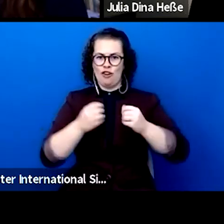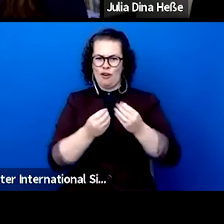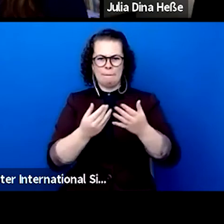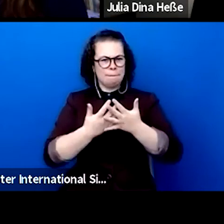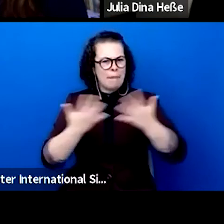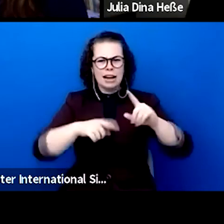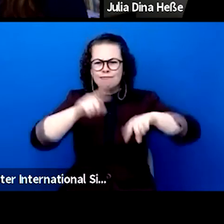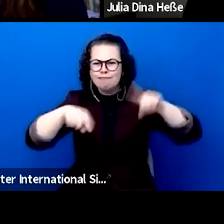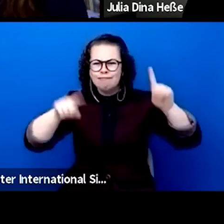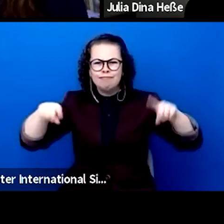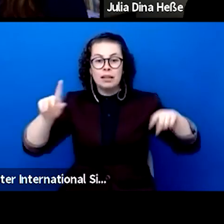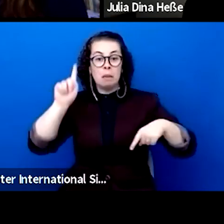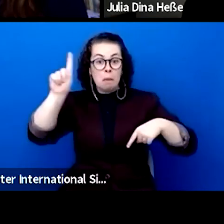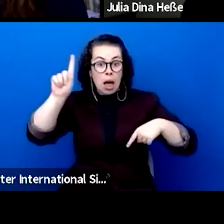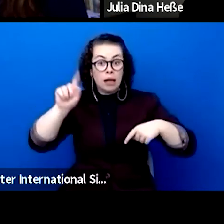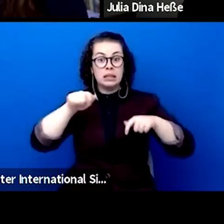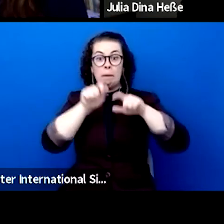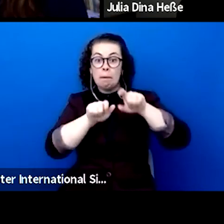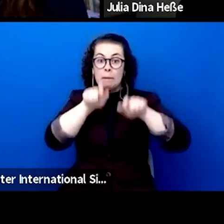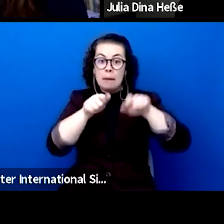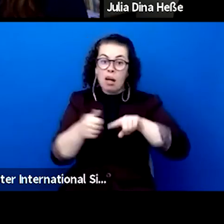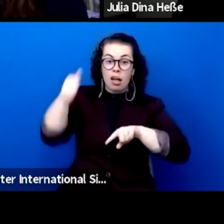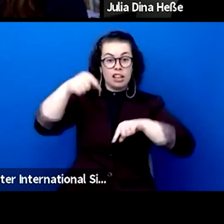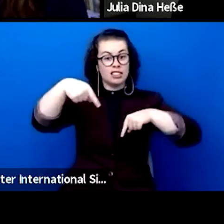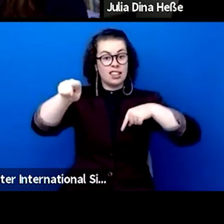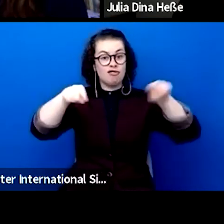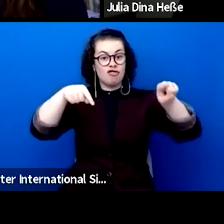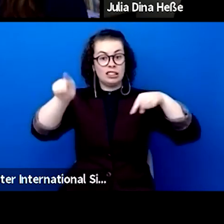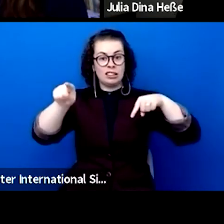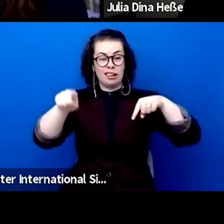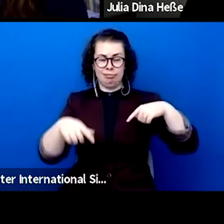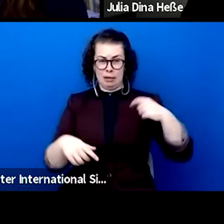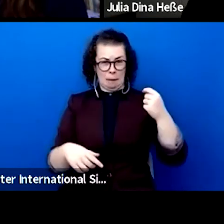the authors as well like designers none that I know of, light designers, set designers maybe